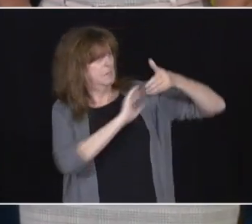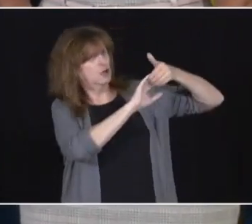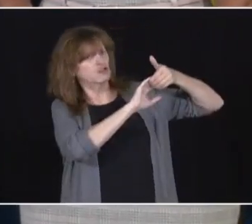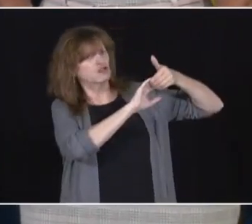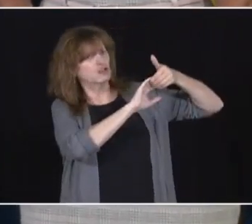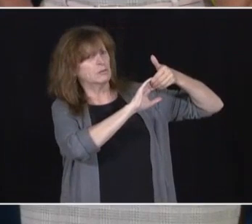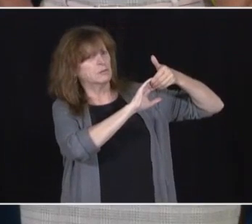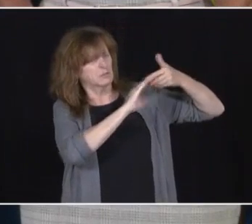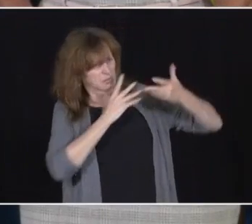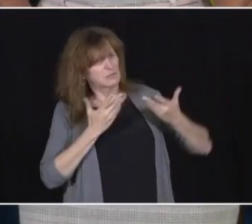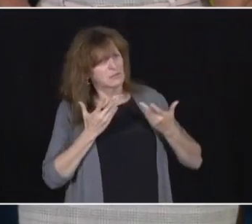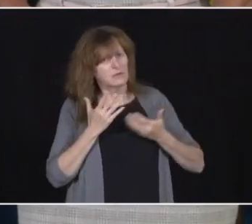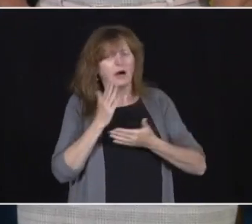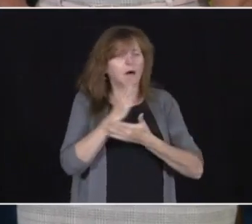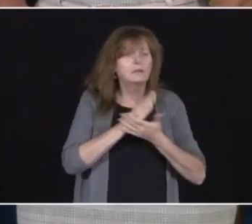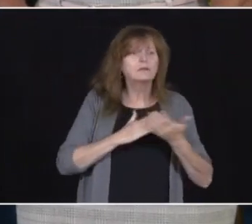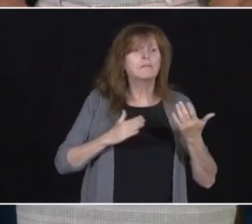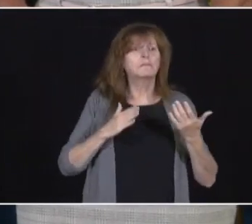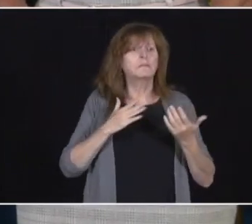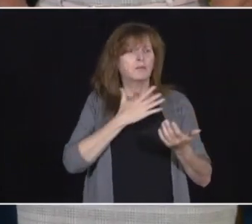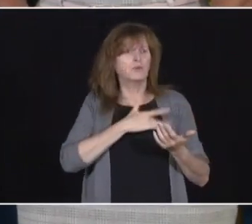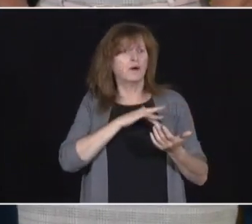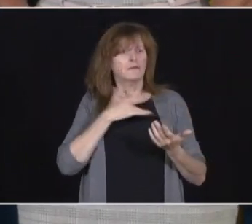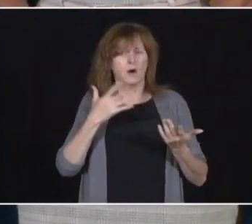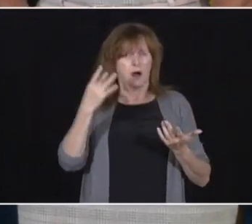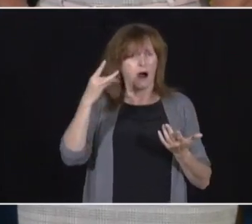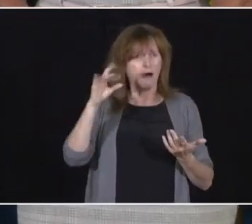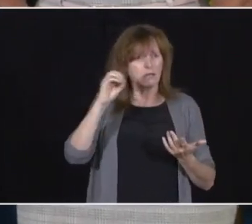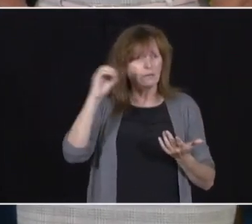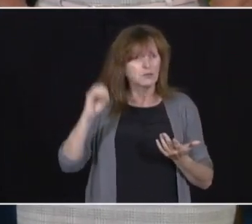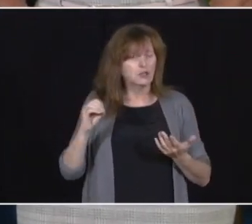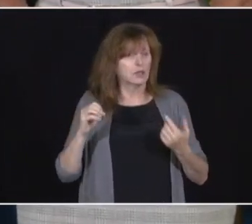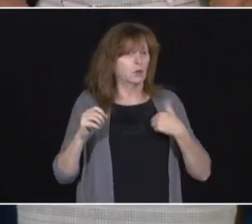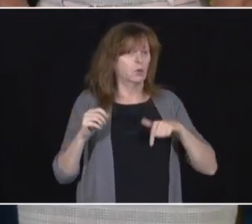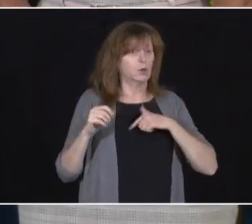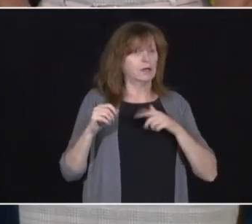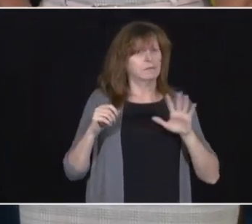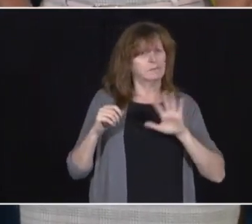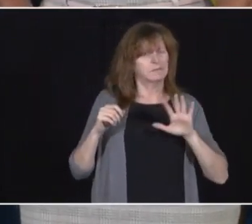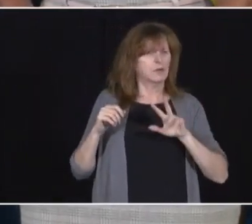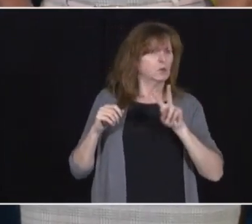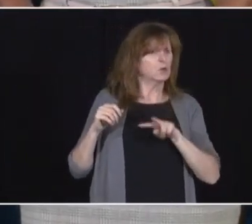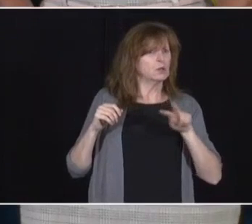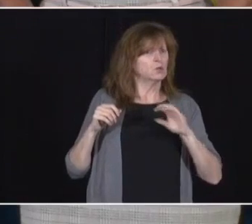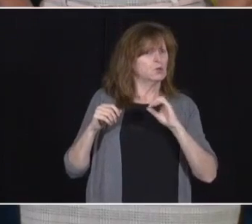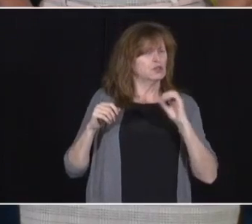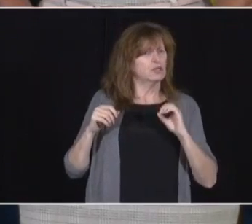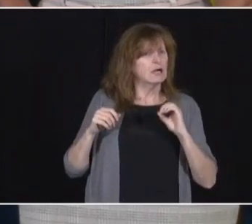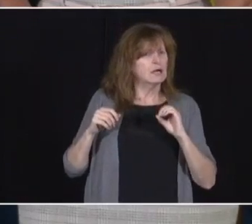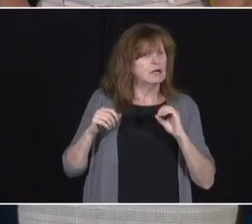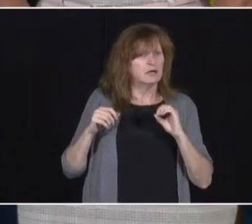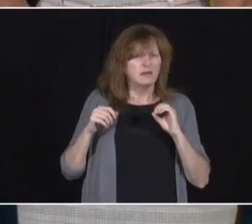all be in this together. We talk about the health transfer funds that we are supposed to be getting a real